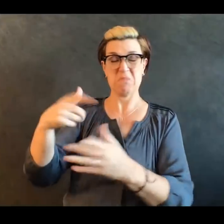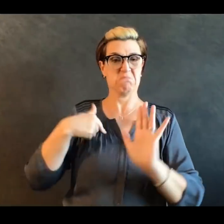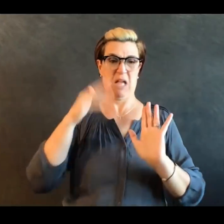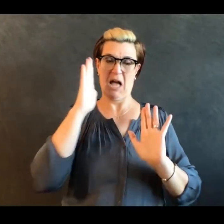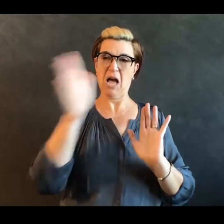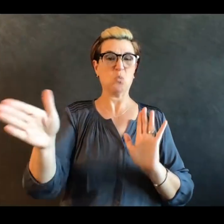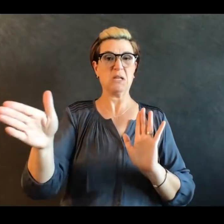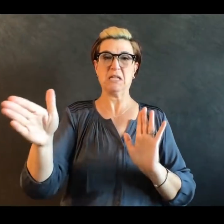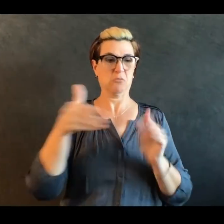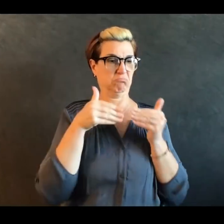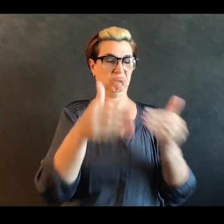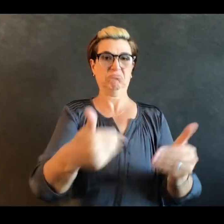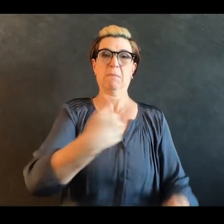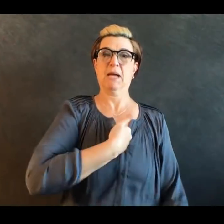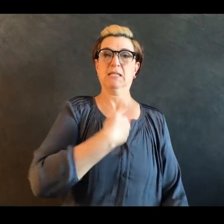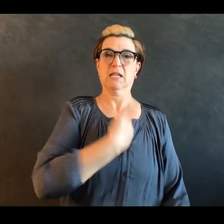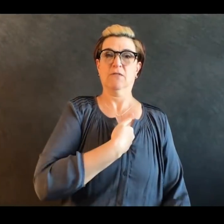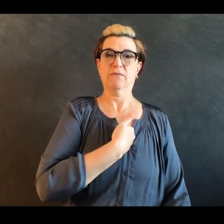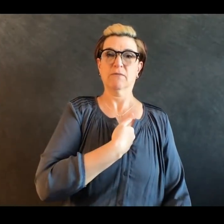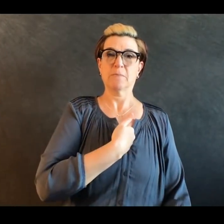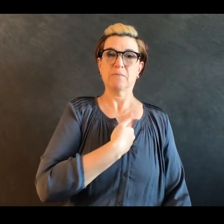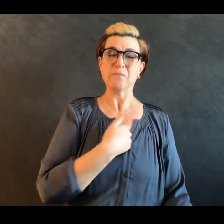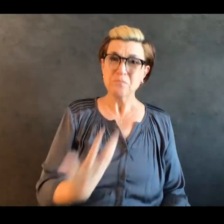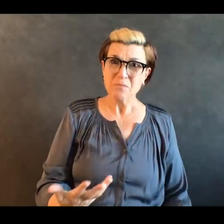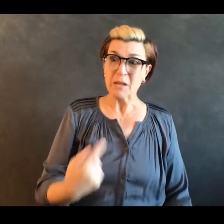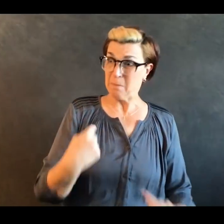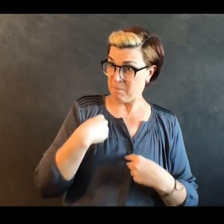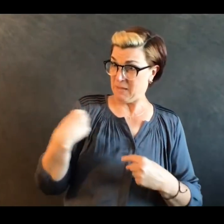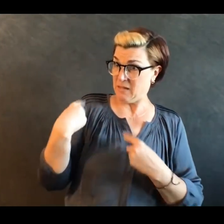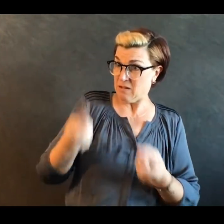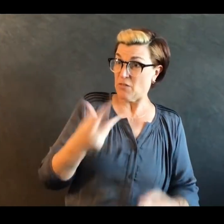done anywhere near what we've done in three and a half years but every block